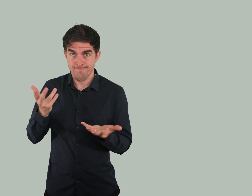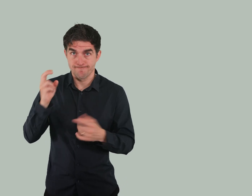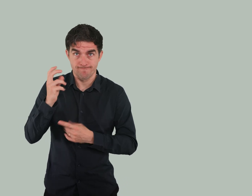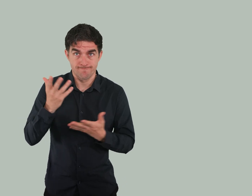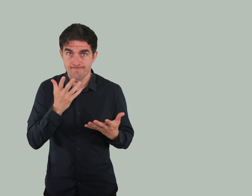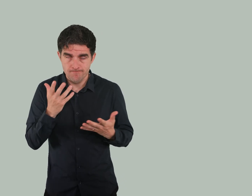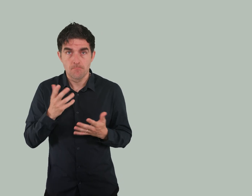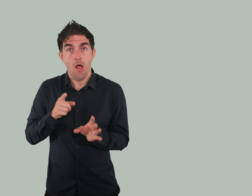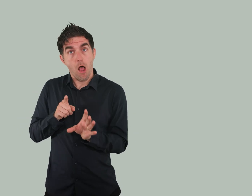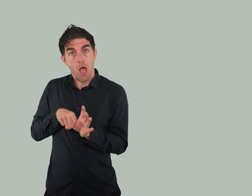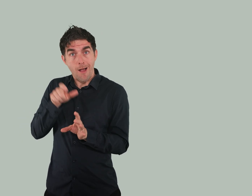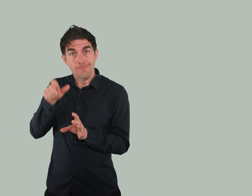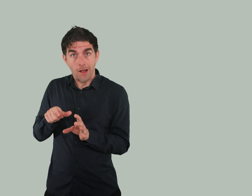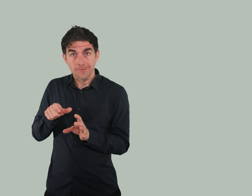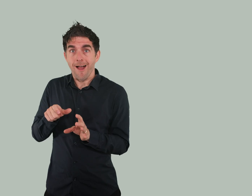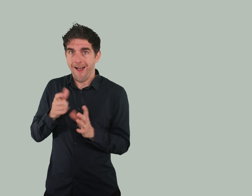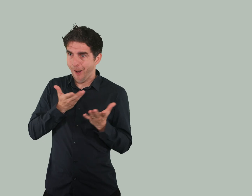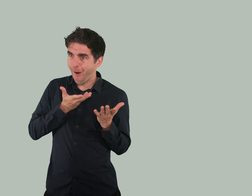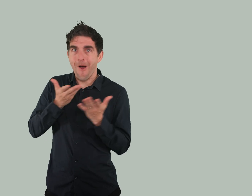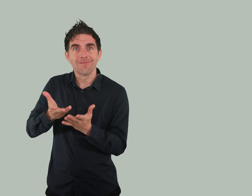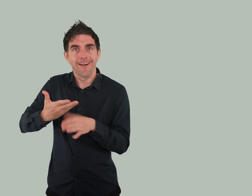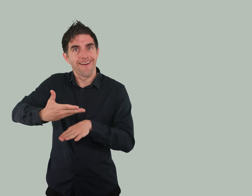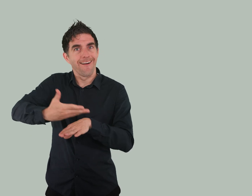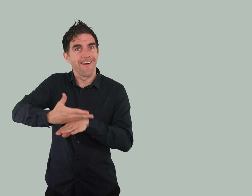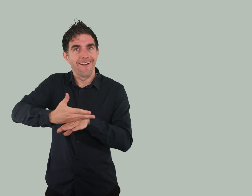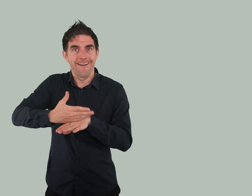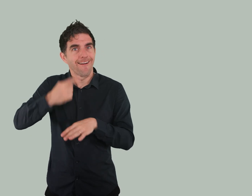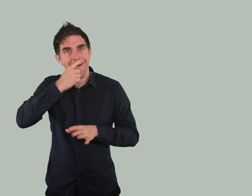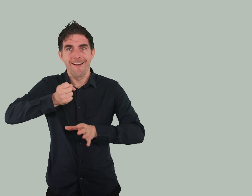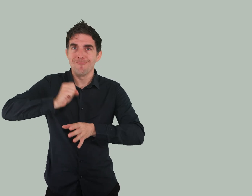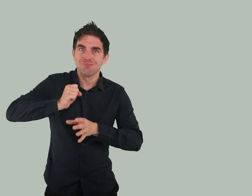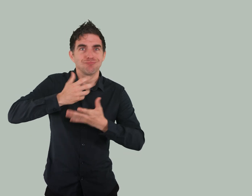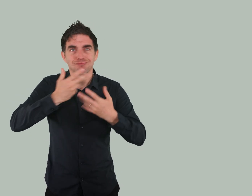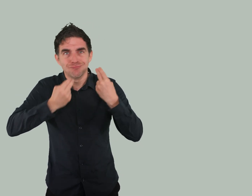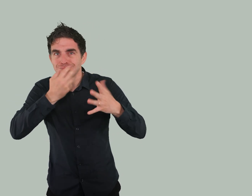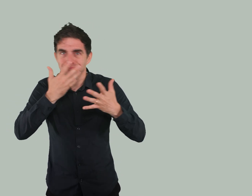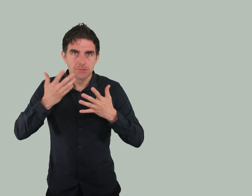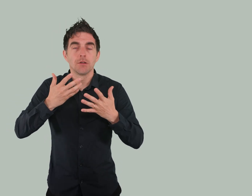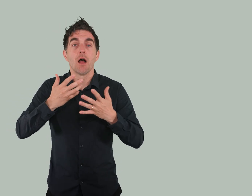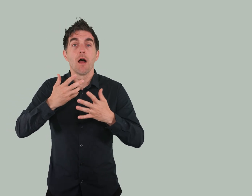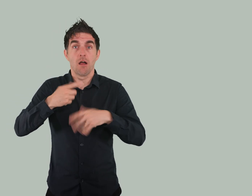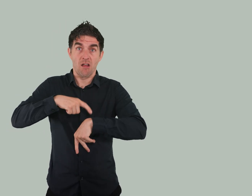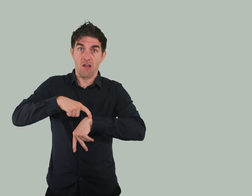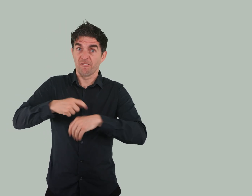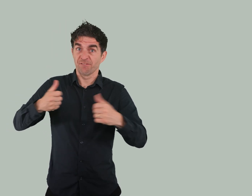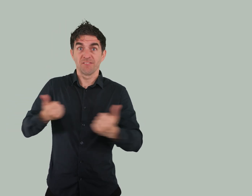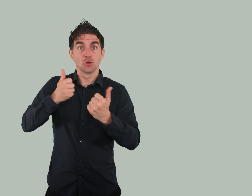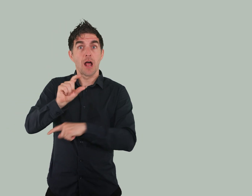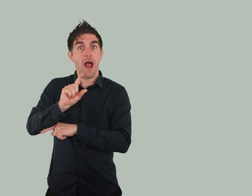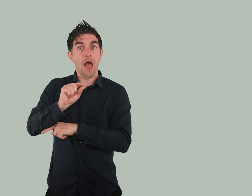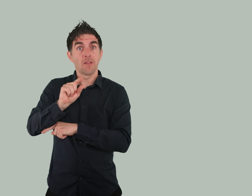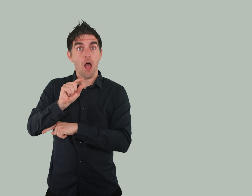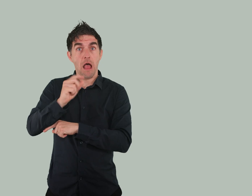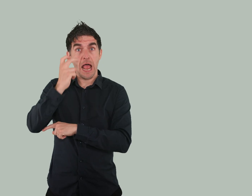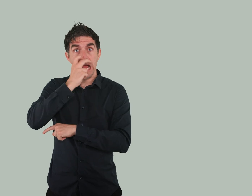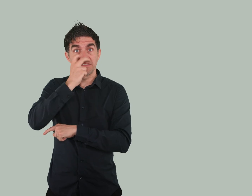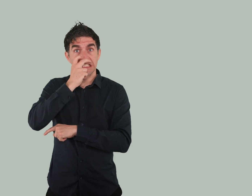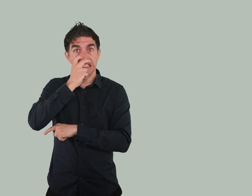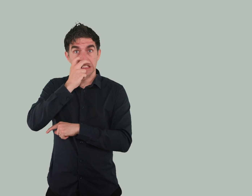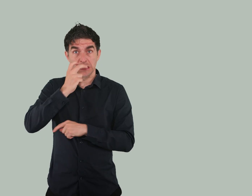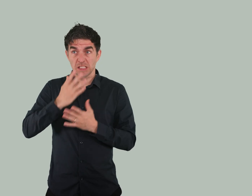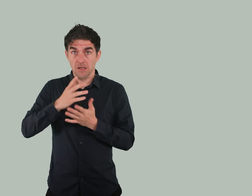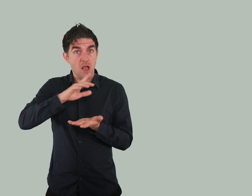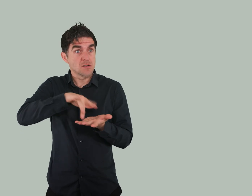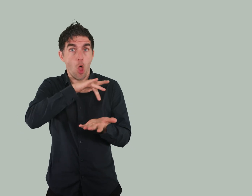A young person offered a hospitality shift finishing at 11pm in a town